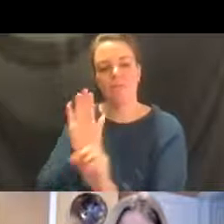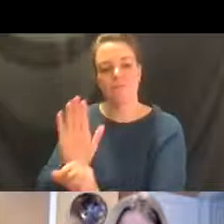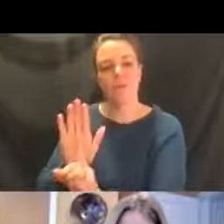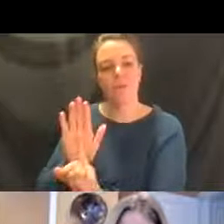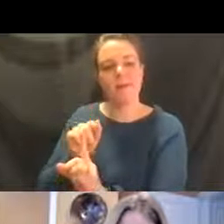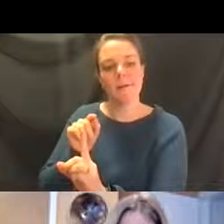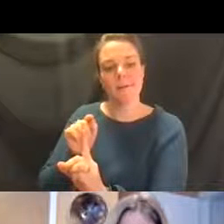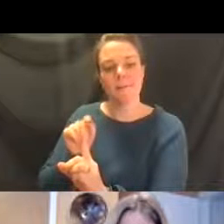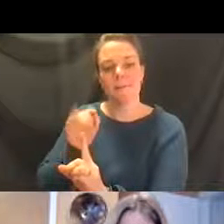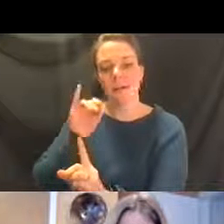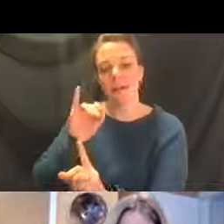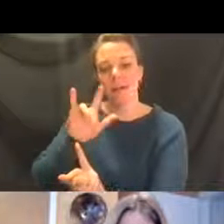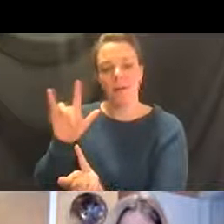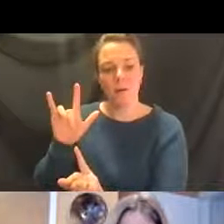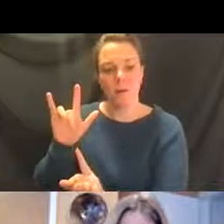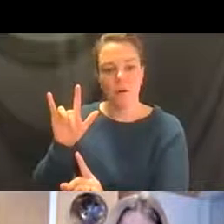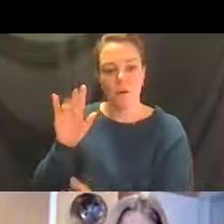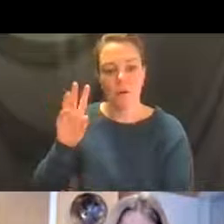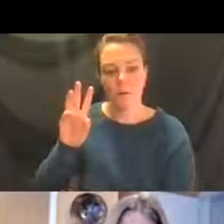with Illinois web through healthy brain initiative.